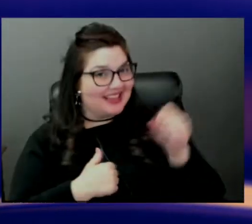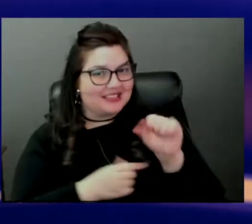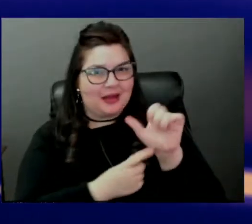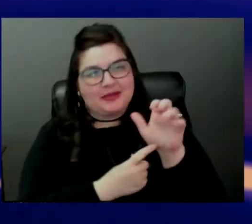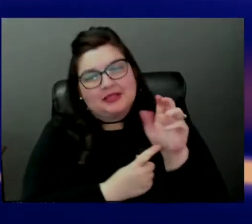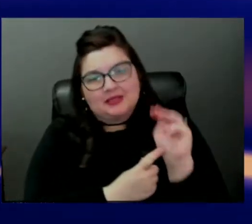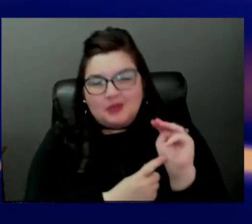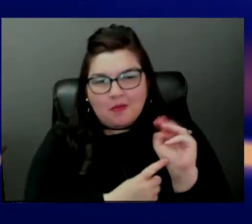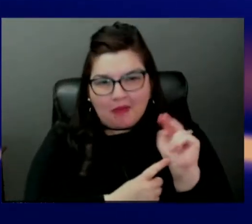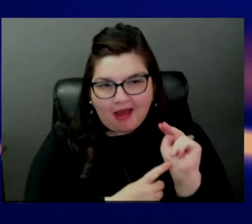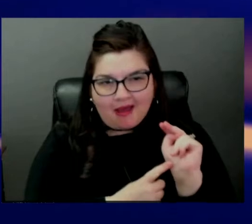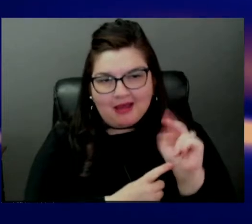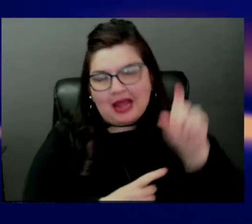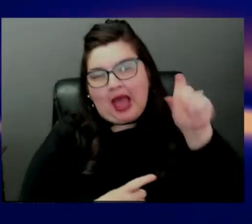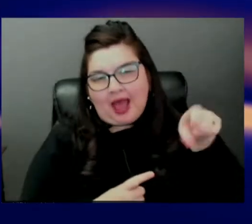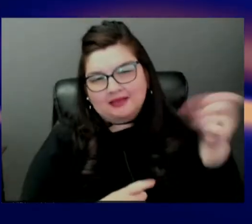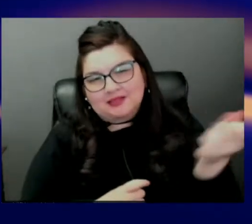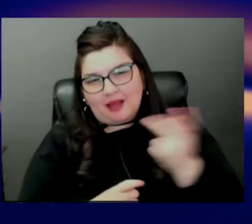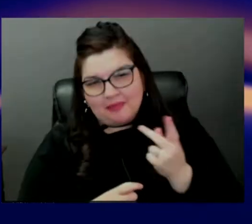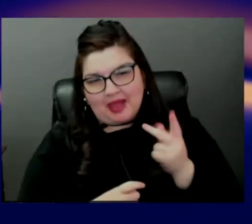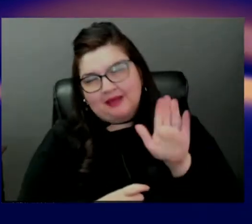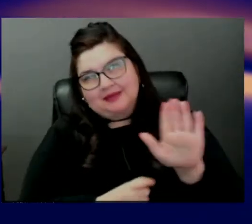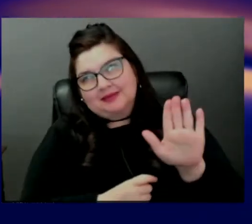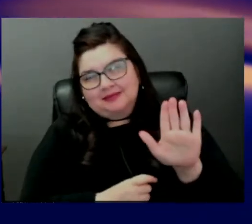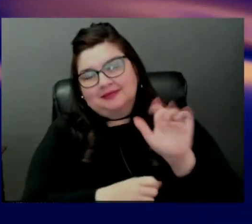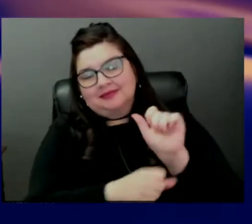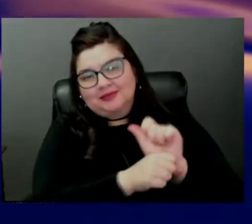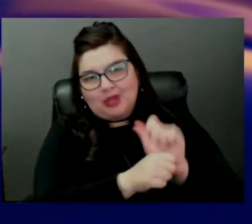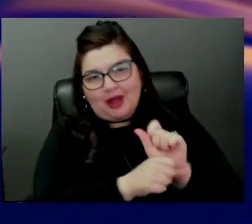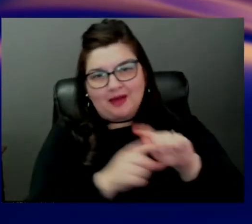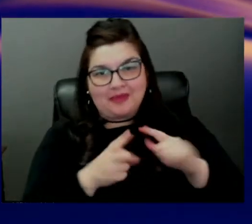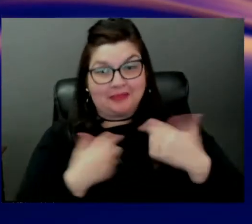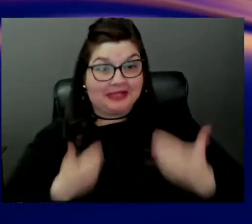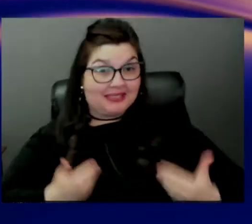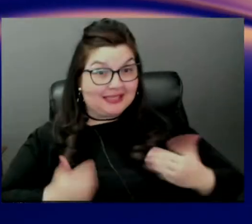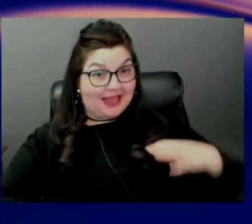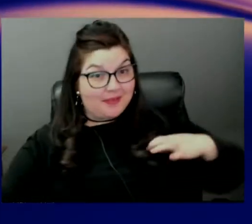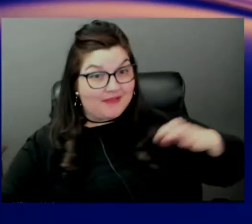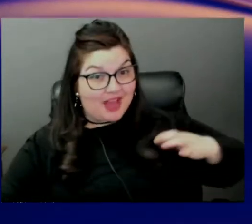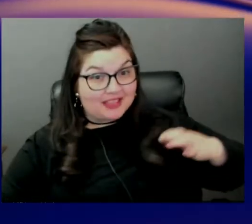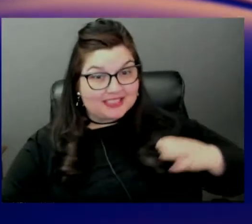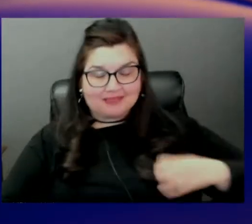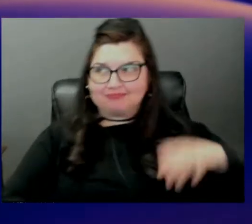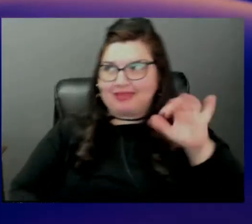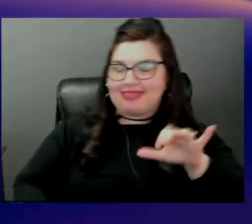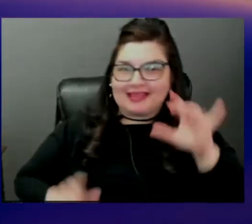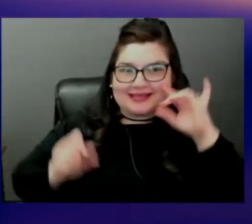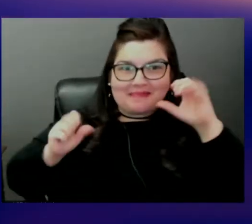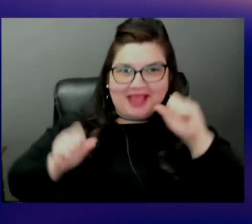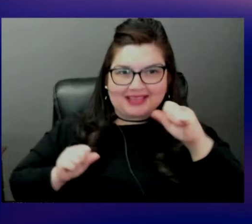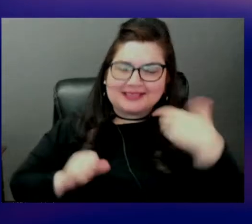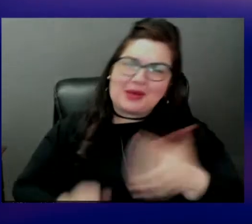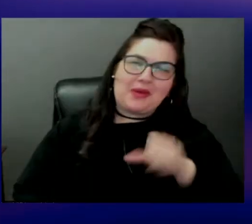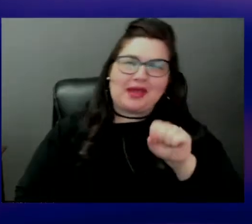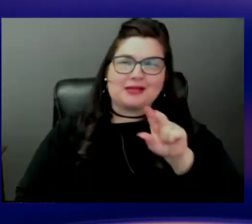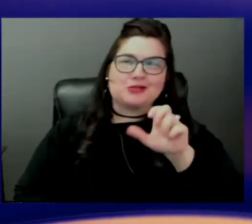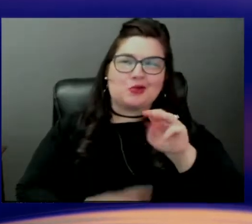Yes I have to. - Yeah. Part of the job. Yeah. I'm a volunteer. (Suman and Aaron chuckle) - That's amazing. Introduce yourself Suman. Sure, oh yeah. Hi everyone.